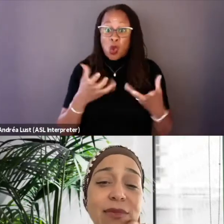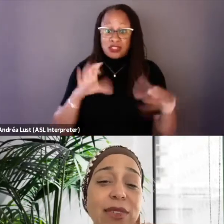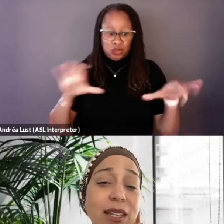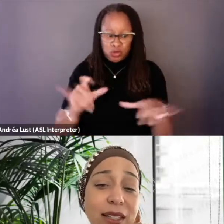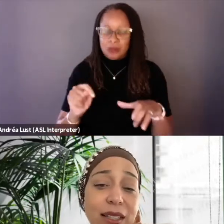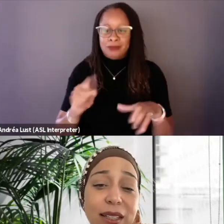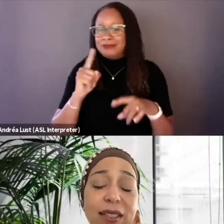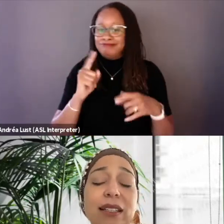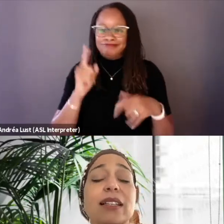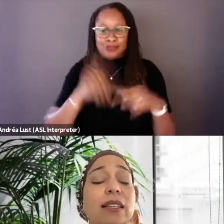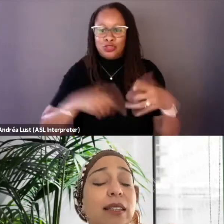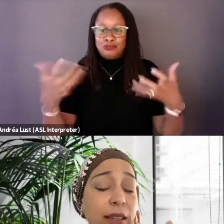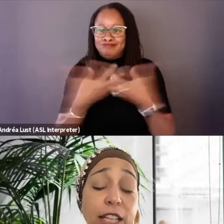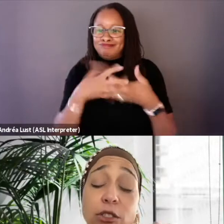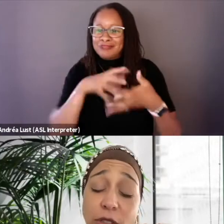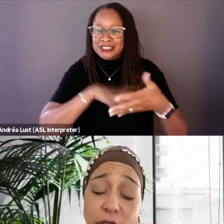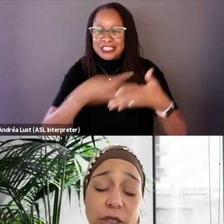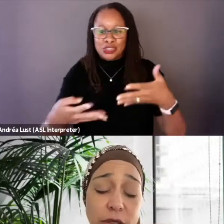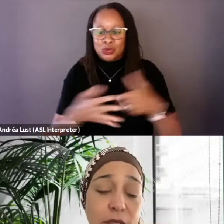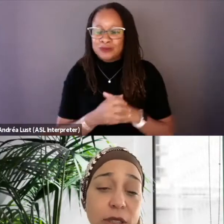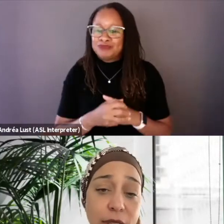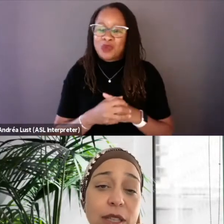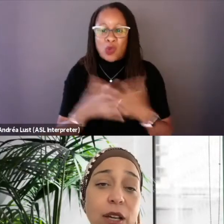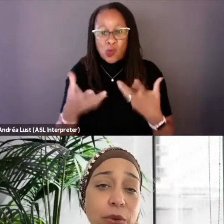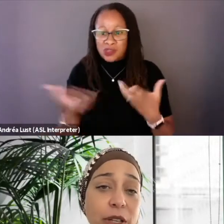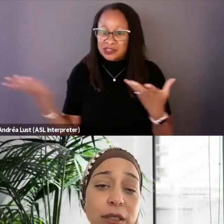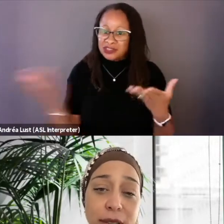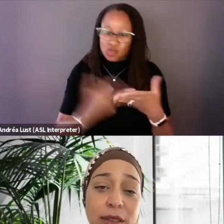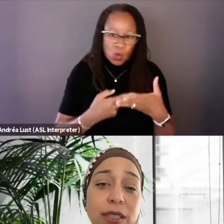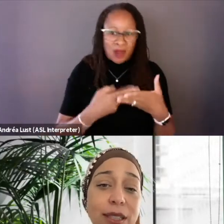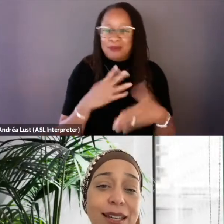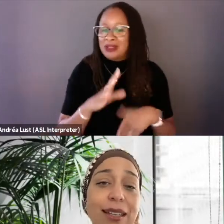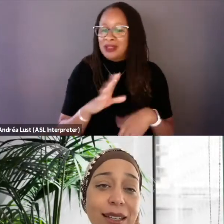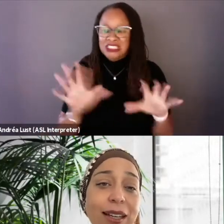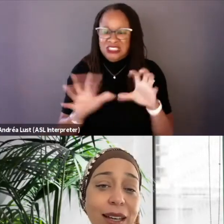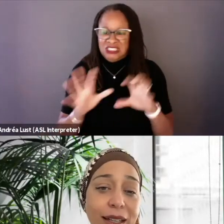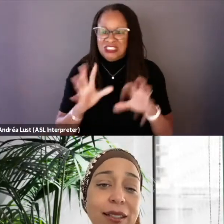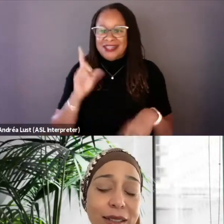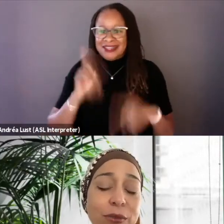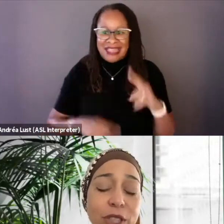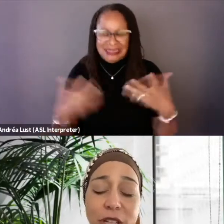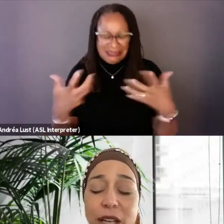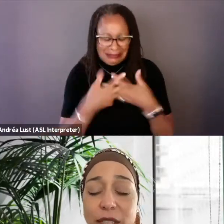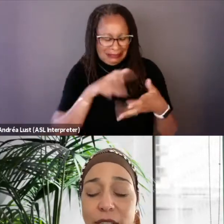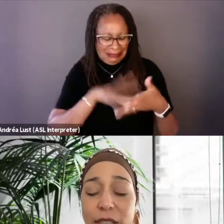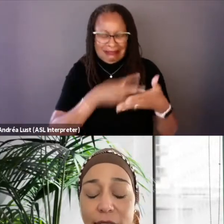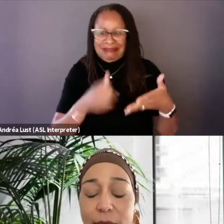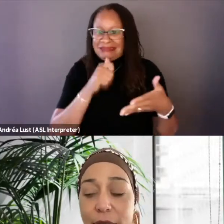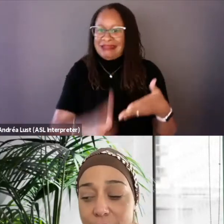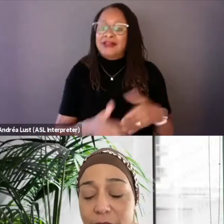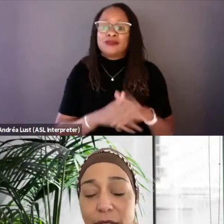we wanted to have them come in. There were people we talked about. That's true. They were like uh! Yeah. It was challenging in that way, yeah.